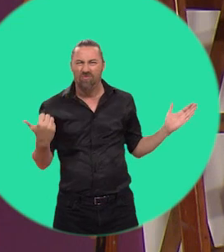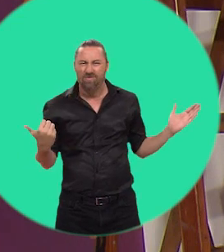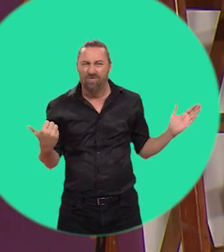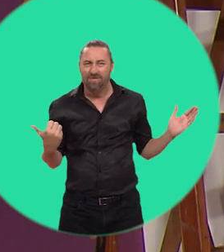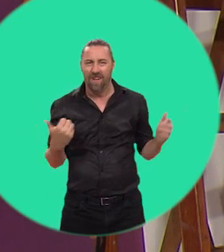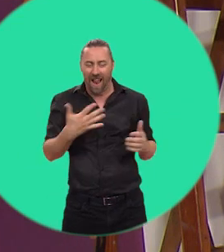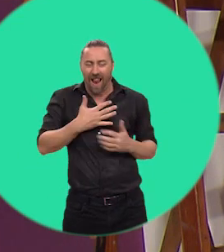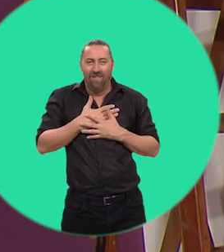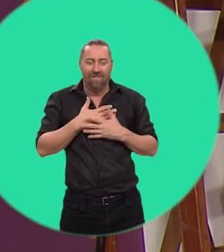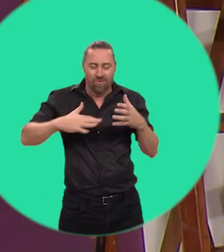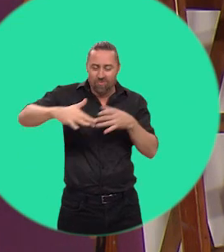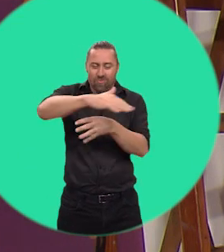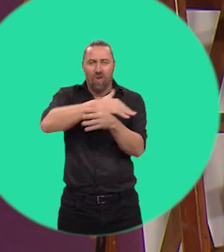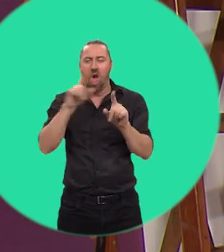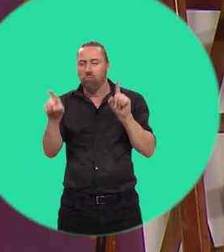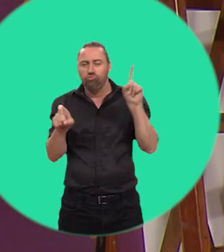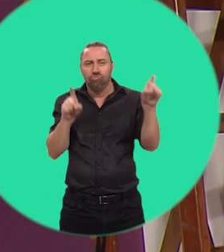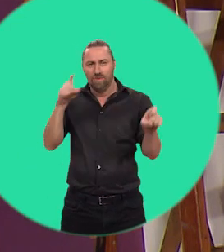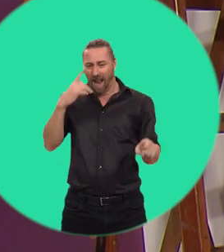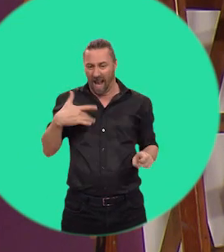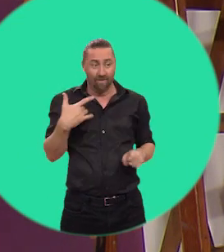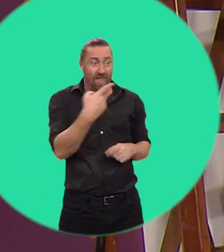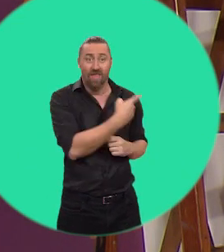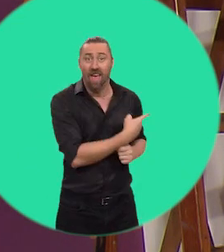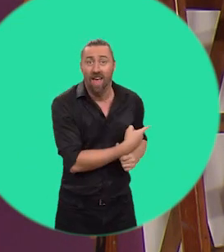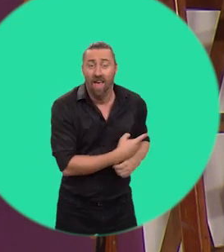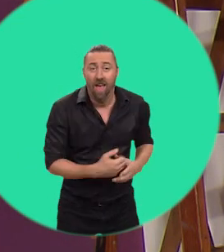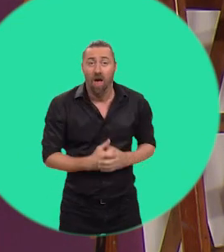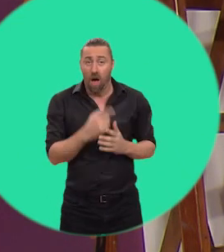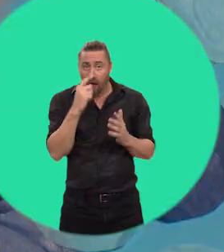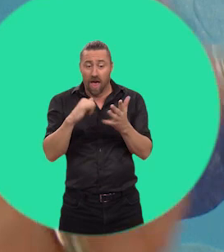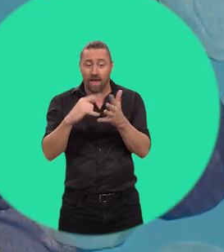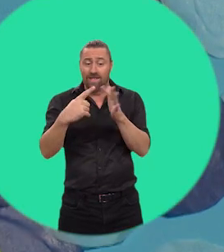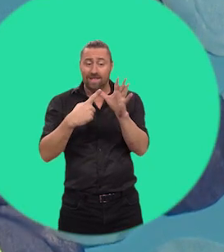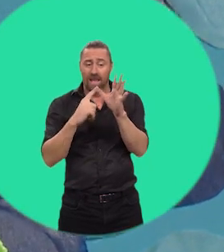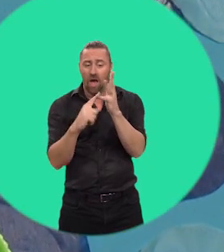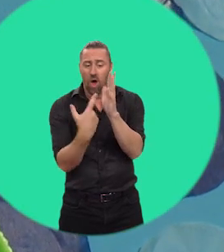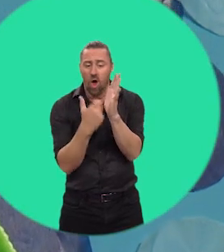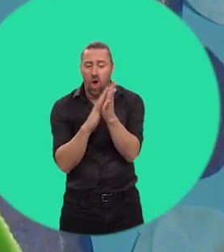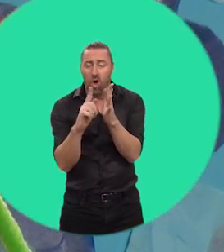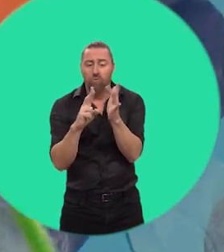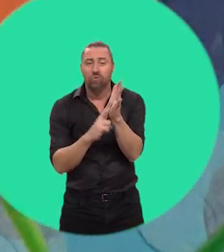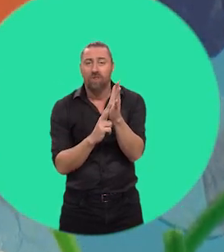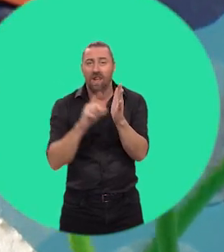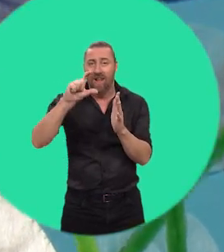a great place for an octopus to live. Oh, maybe we'll even add some little sea urchins, they look fun.